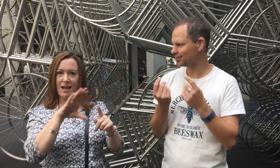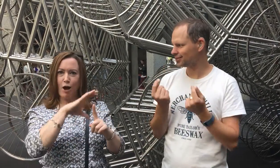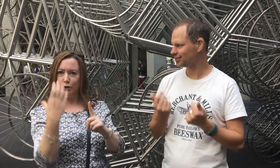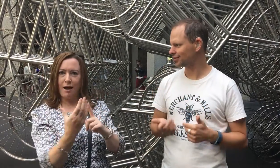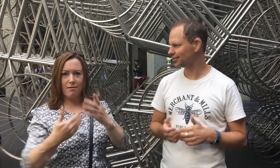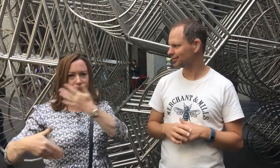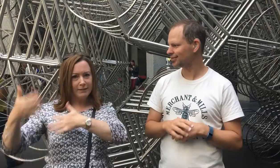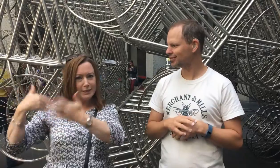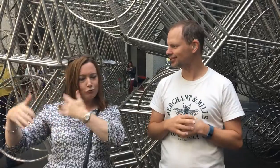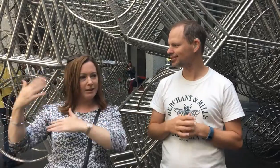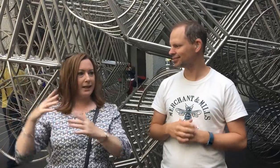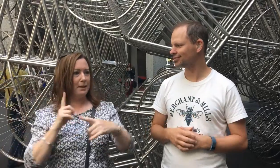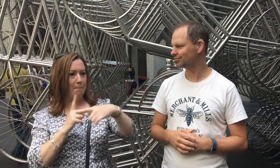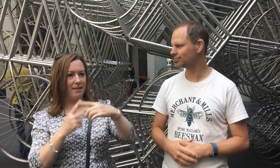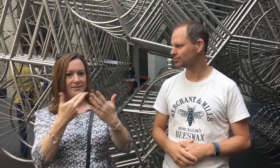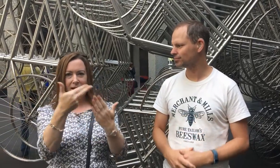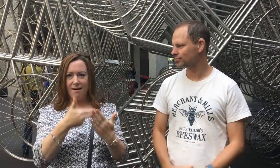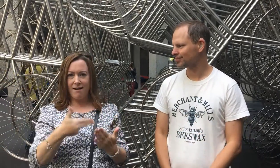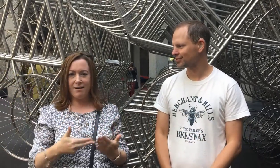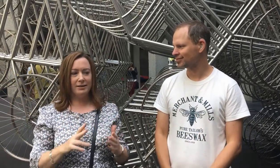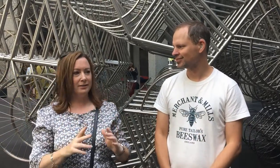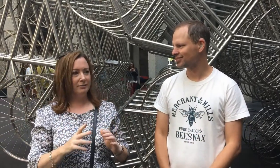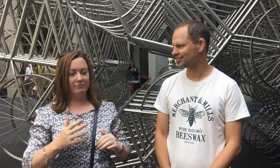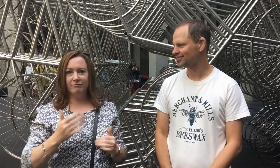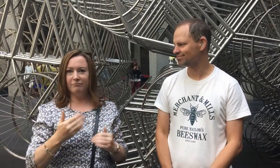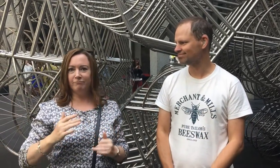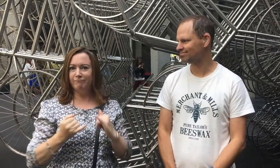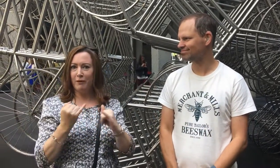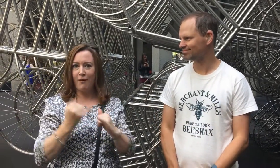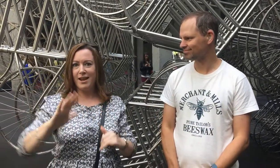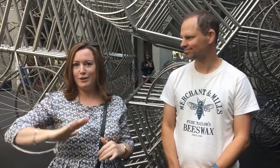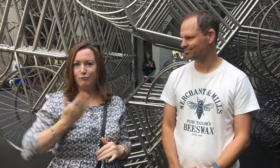Elena: Plus the culture and the history relating to the art